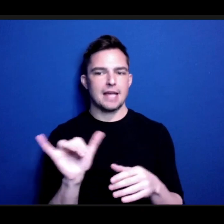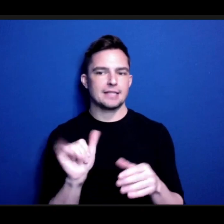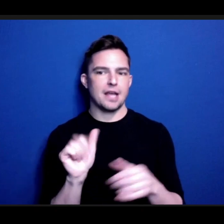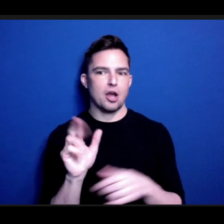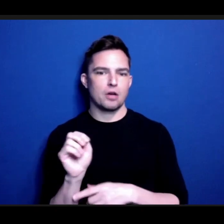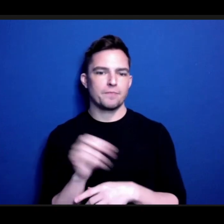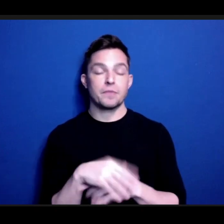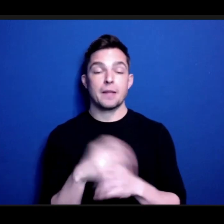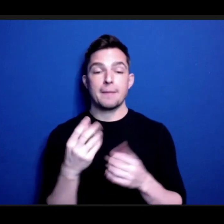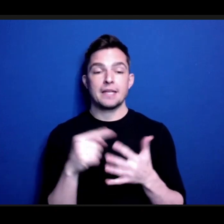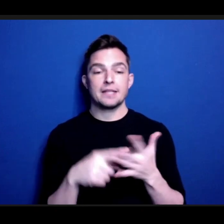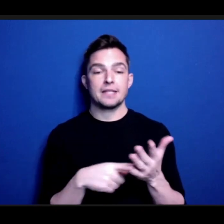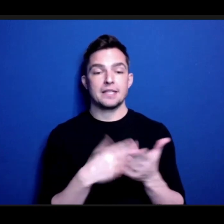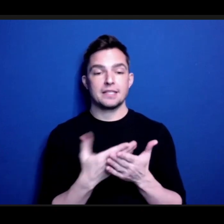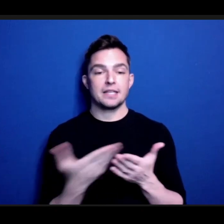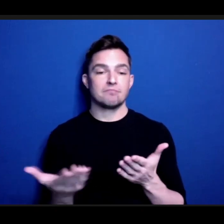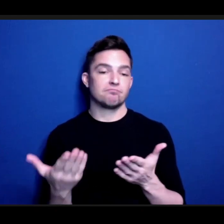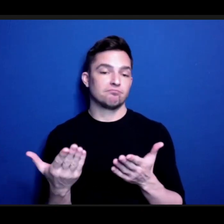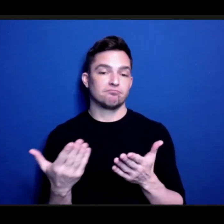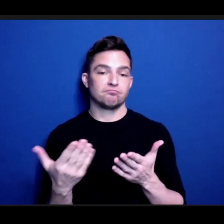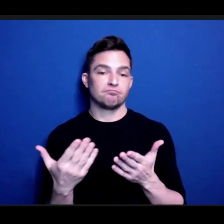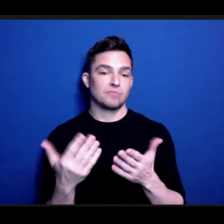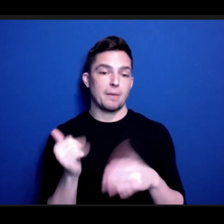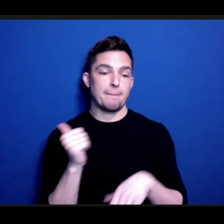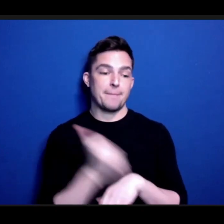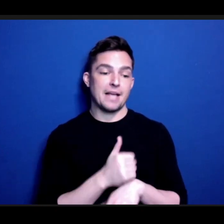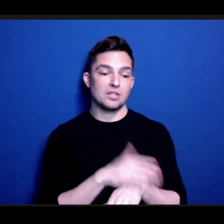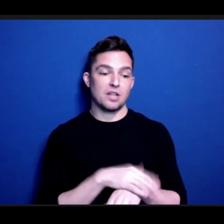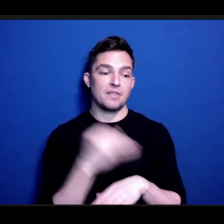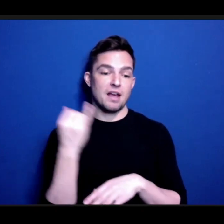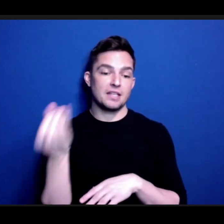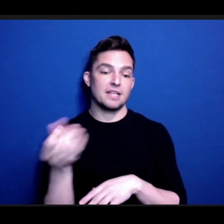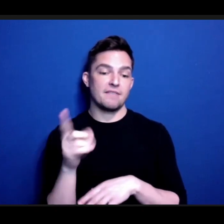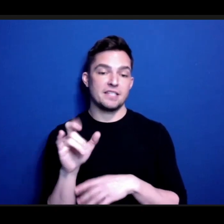those surveillance mechanisms are based on the idea of digital surveillance.